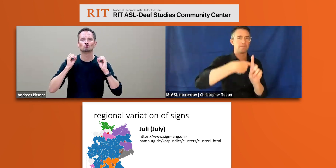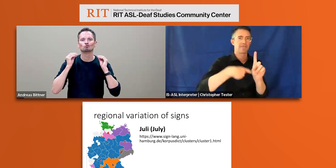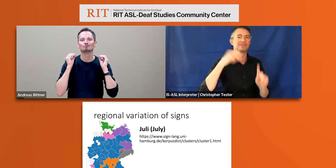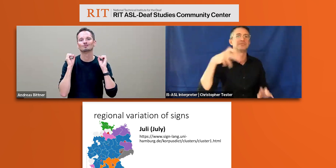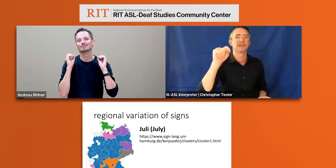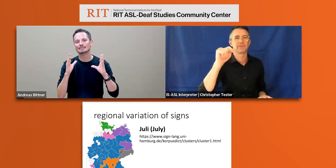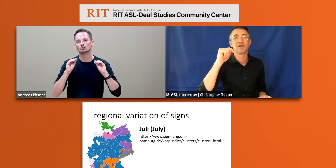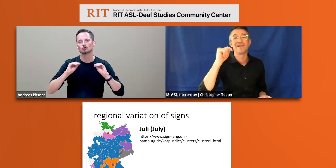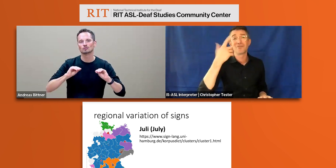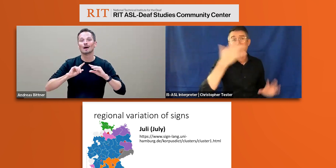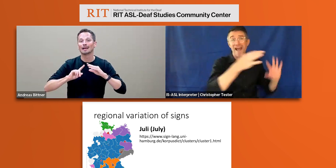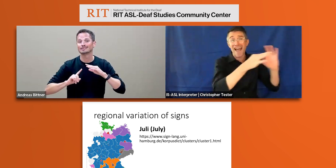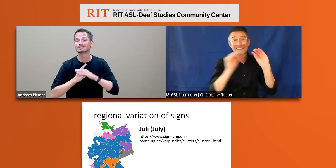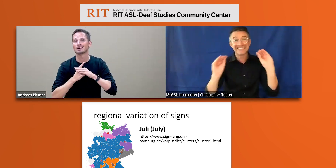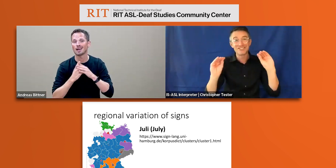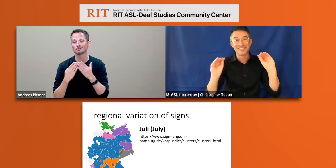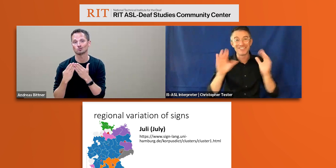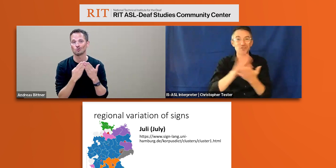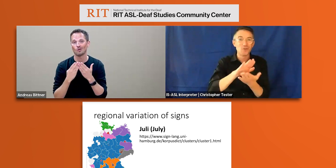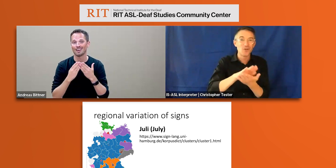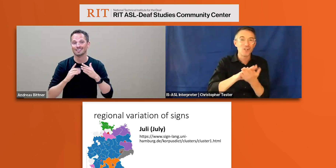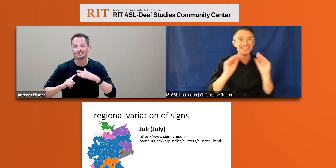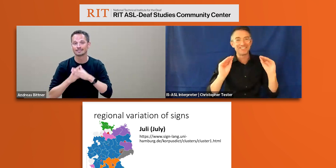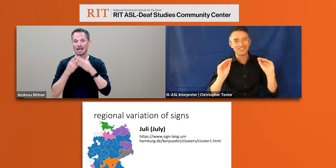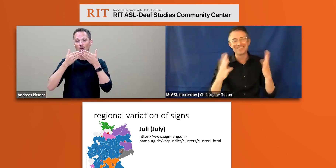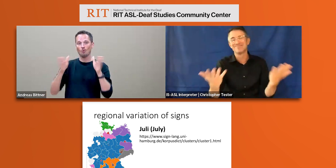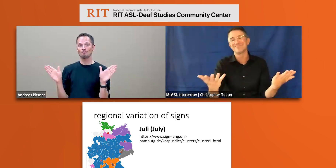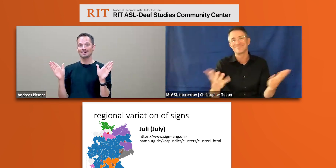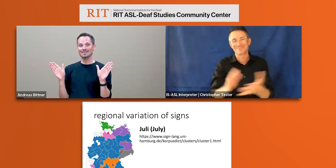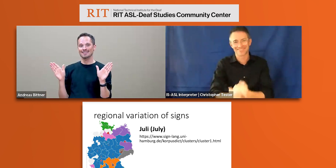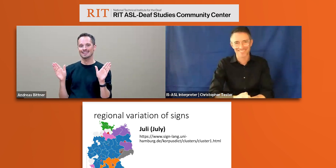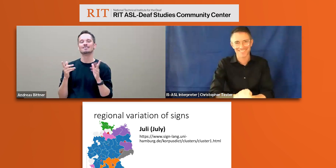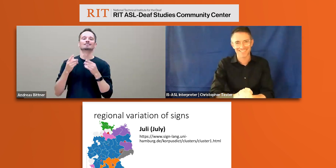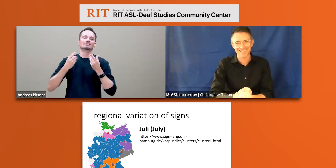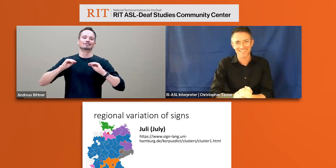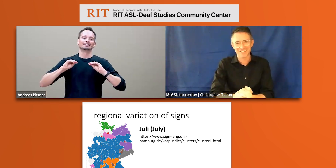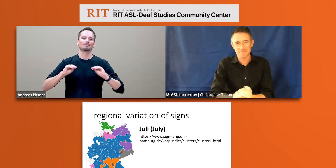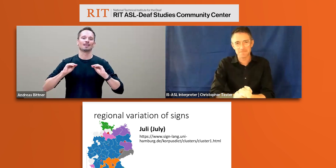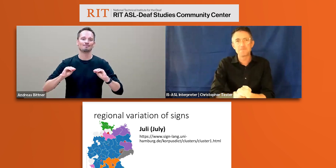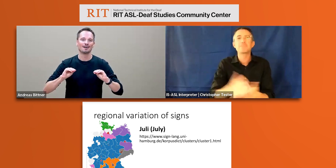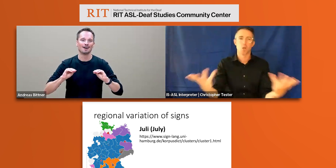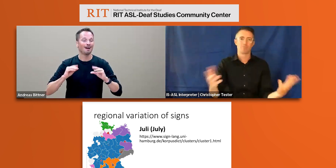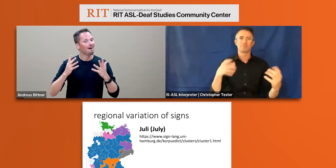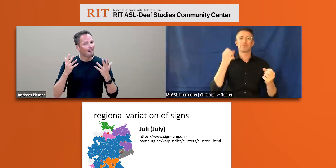They sign the month September-- It looks like teaching because children are back to school, of course.